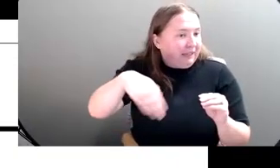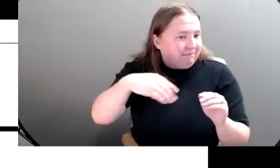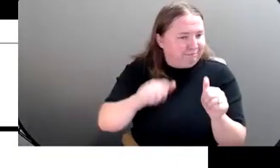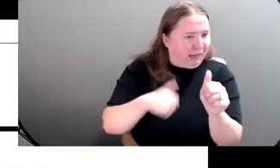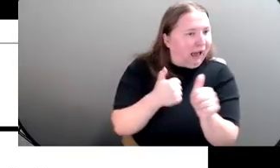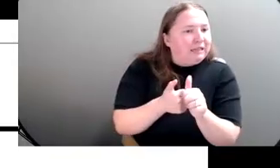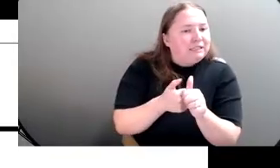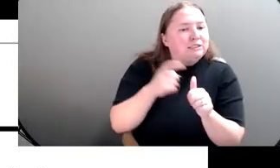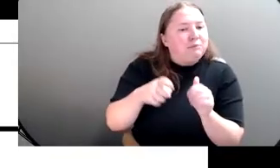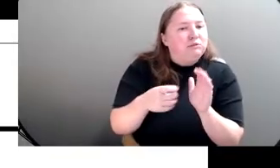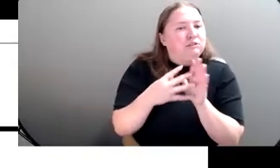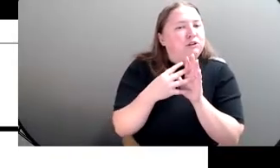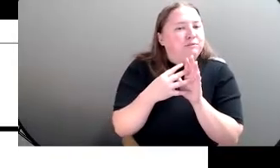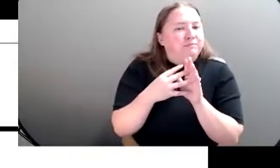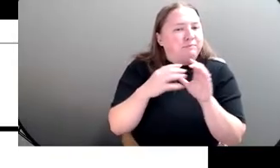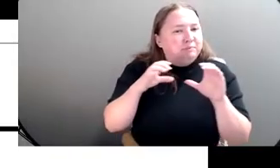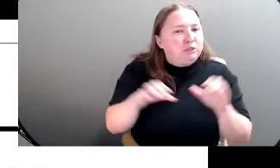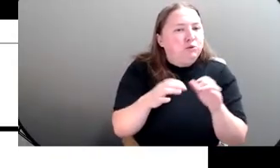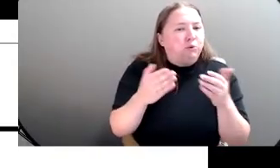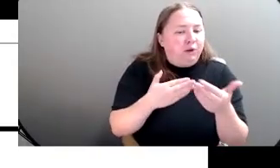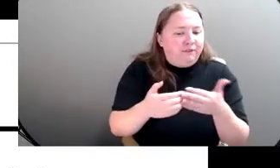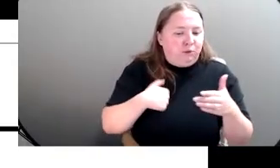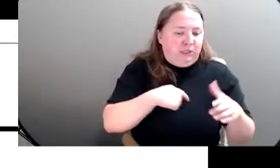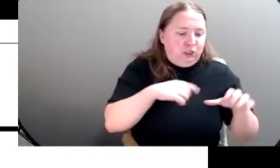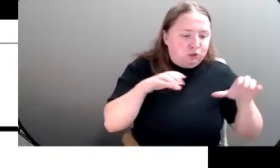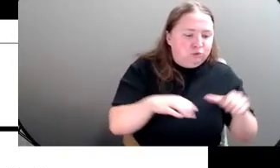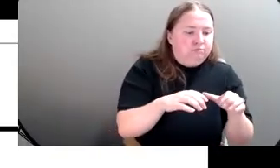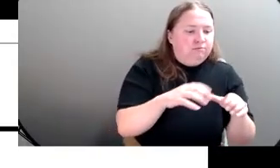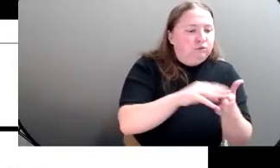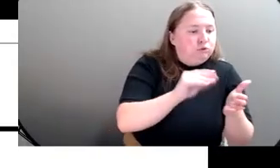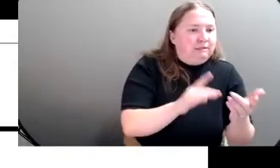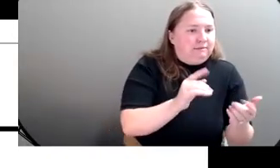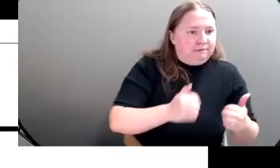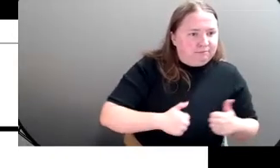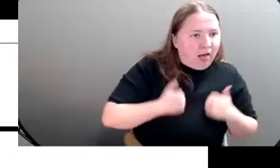what what we do with our students in a live, face to face classroom. Okay.